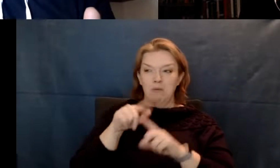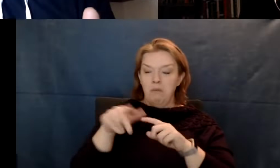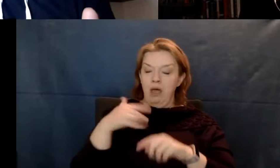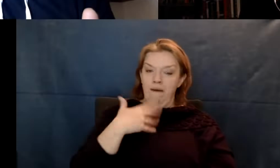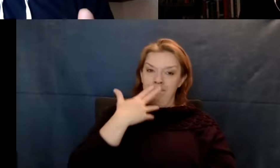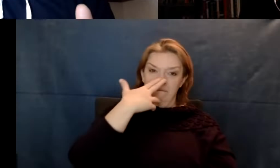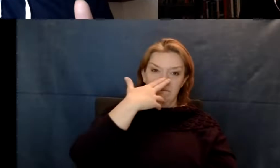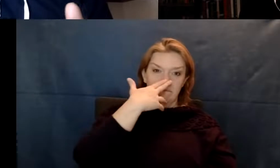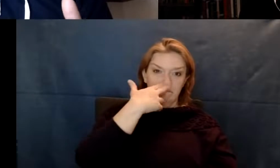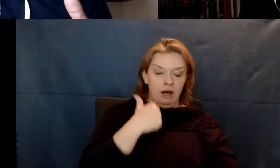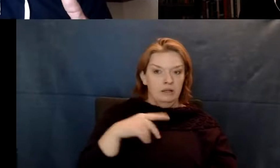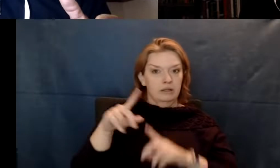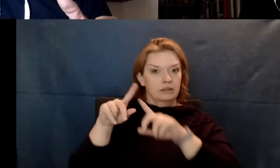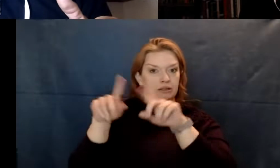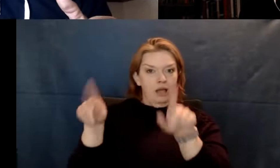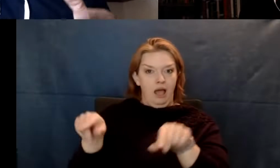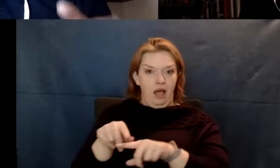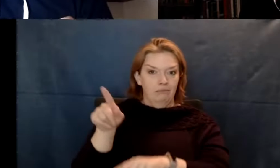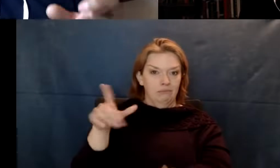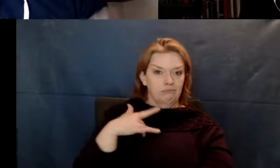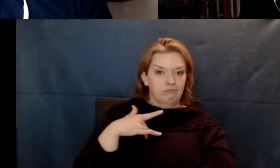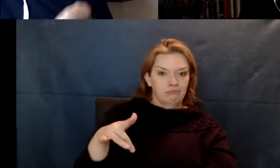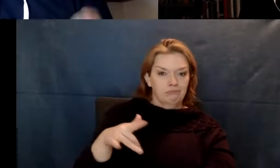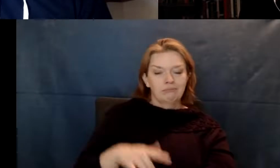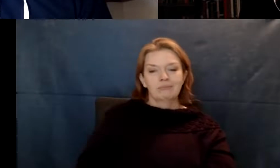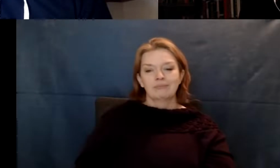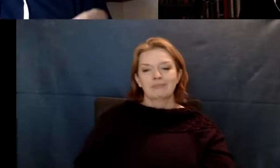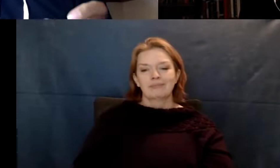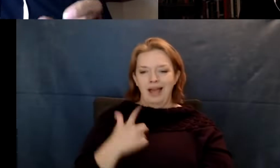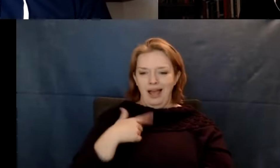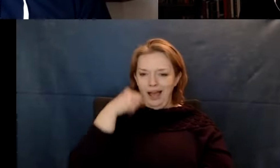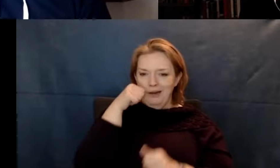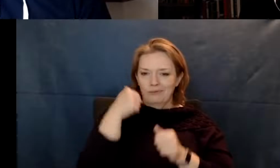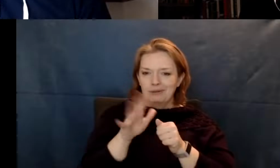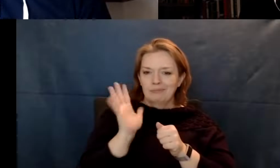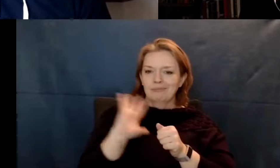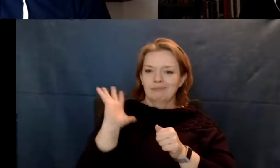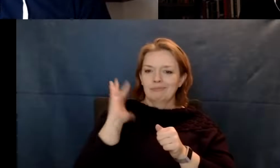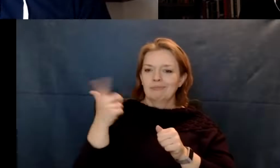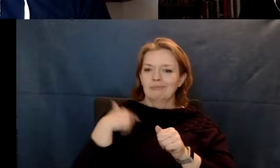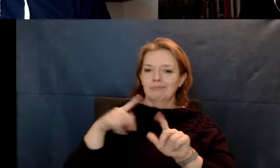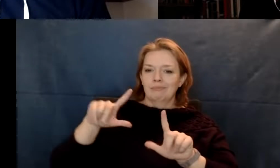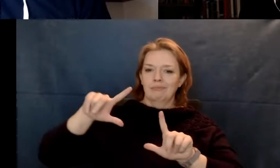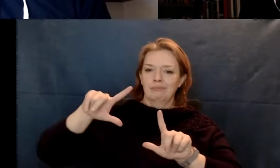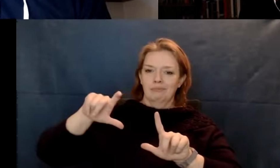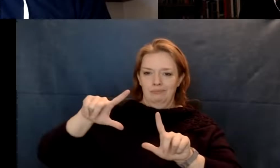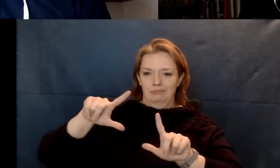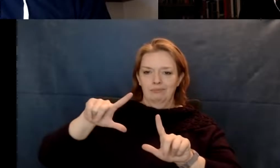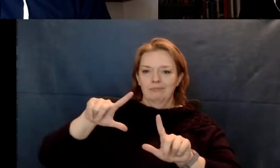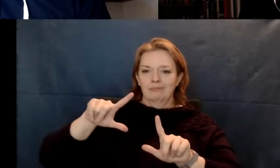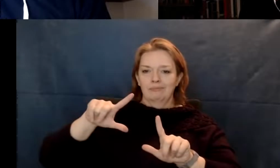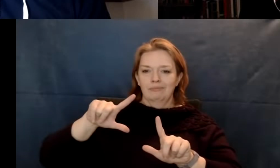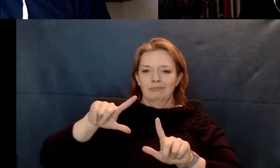I remember taking a picture of one of the signs that said... it quotes loosely this